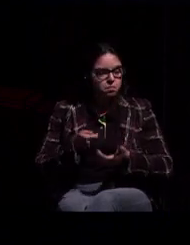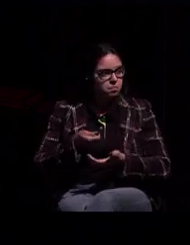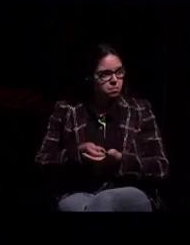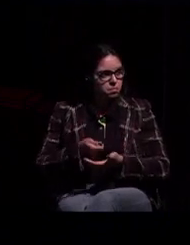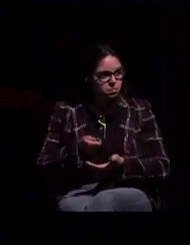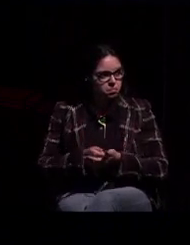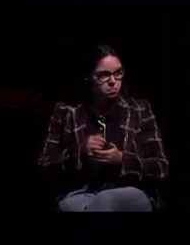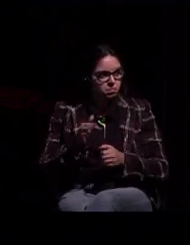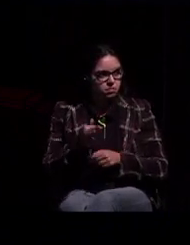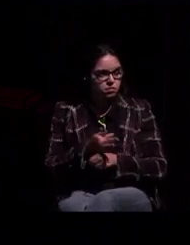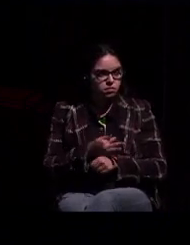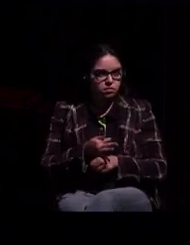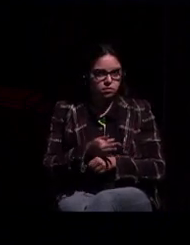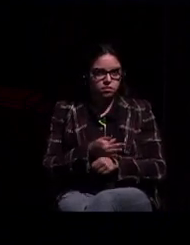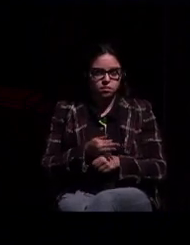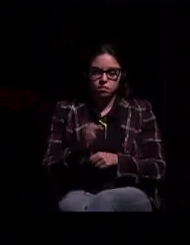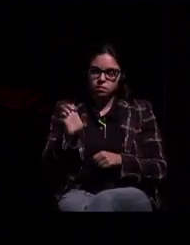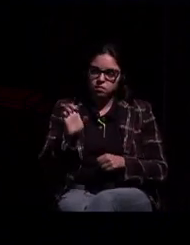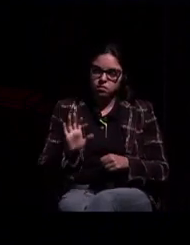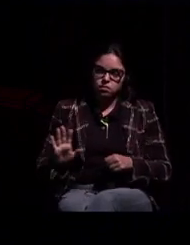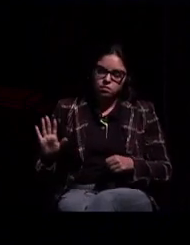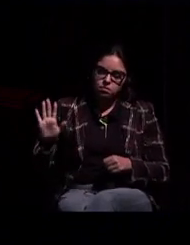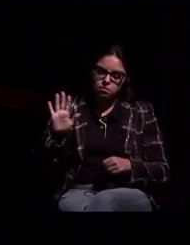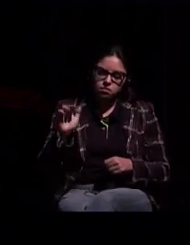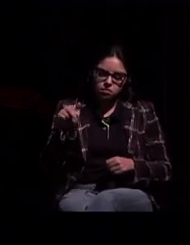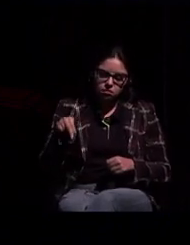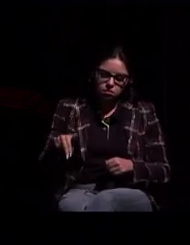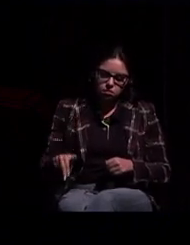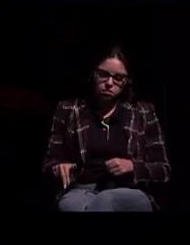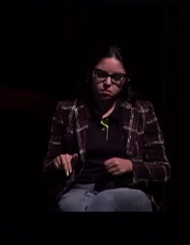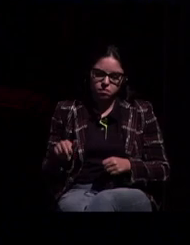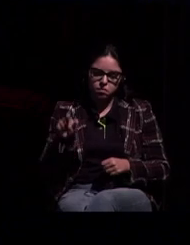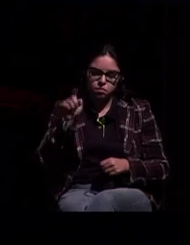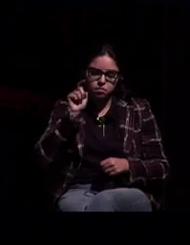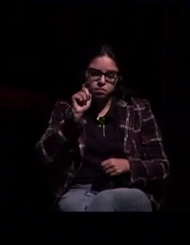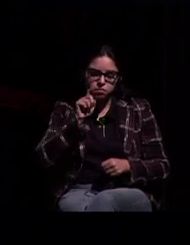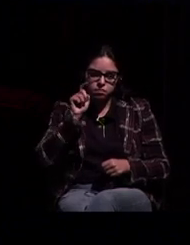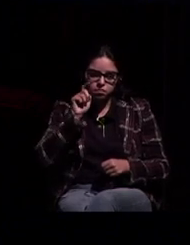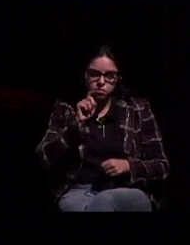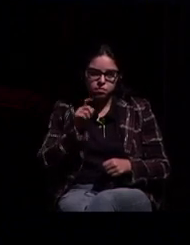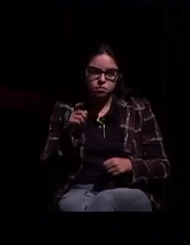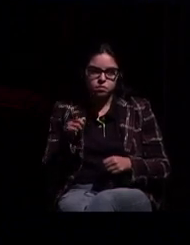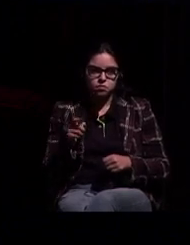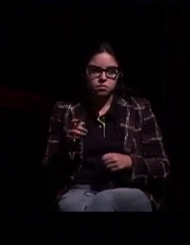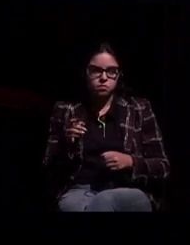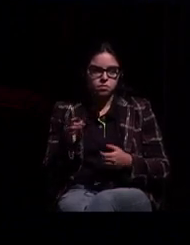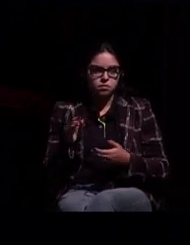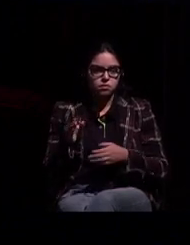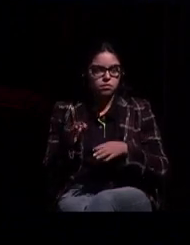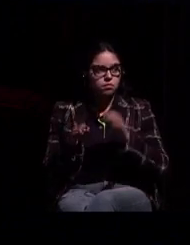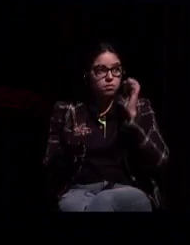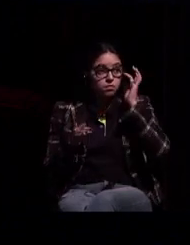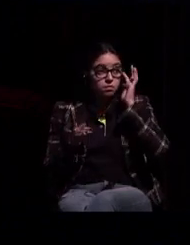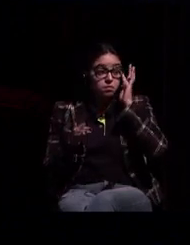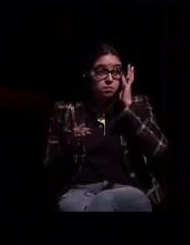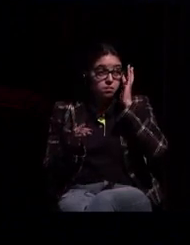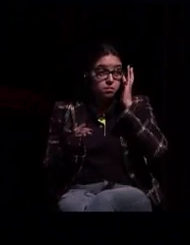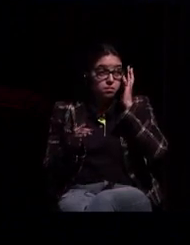or America’s vacation seasons. There are demand highs and lows depending on the seasons.